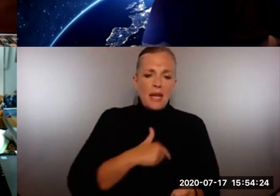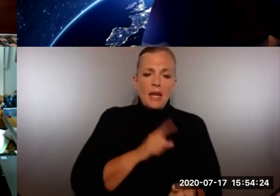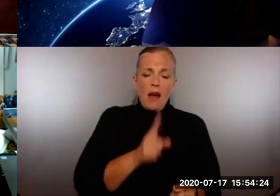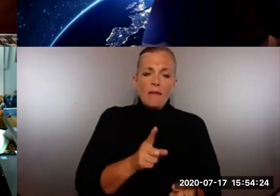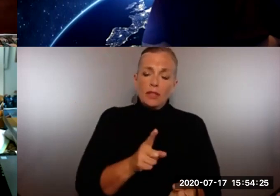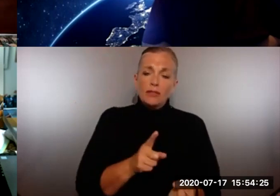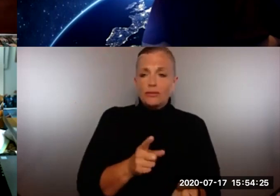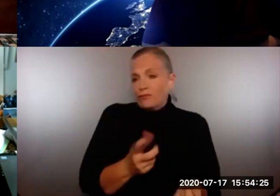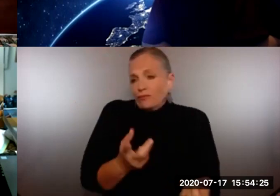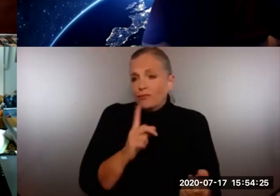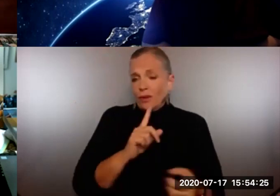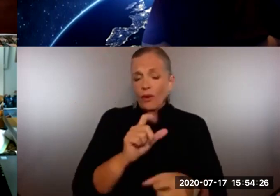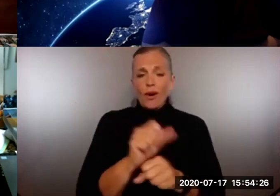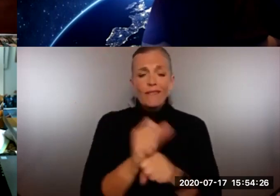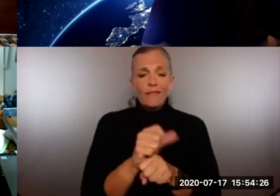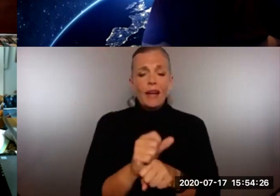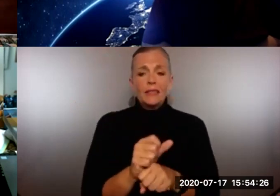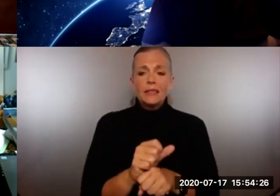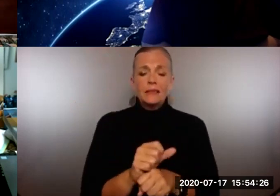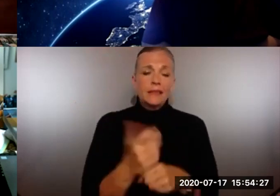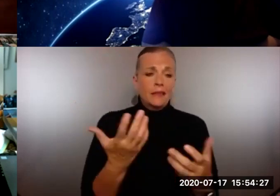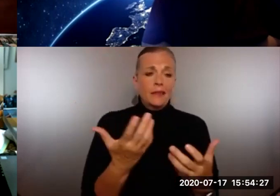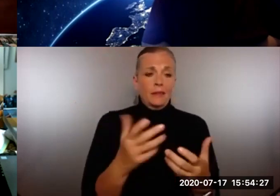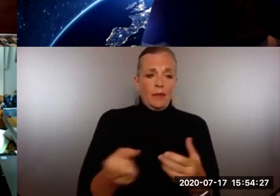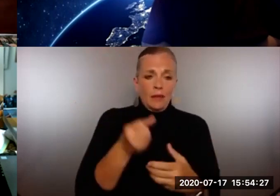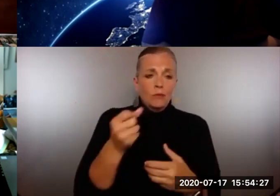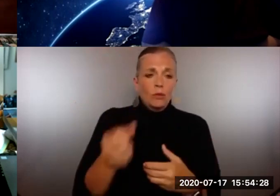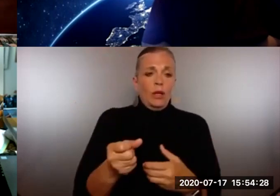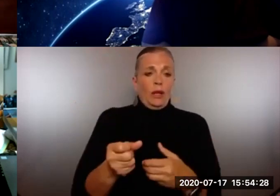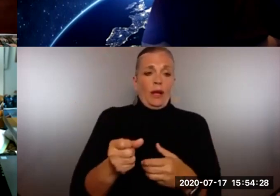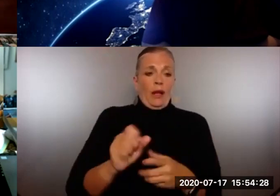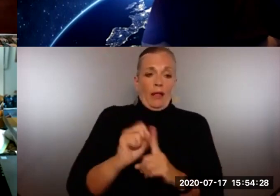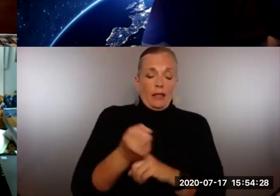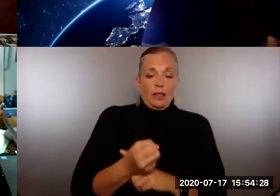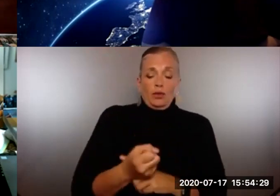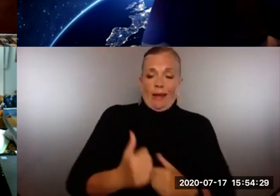And by this I mean being denied the right,